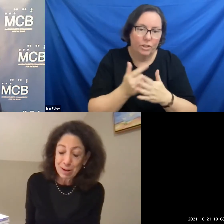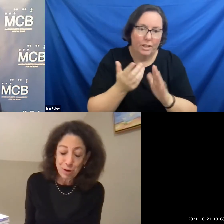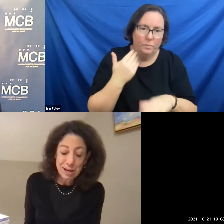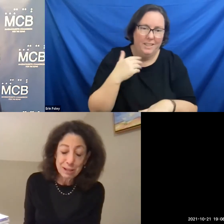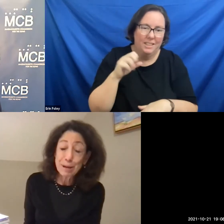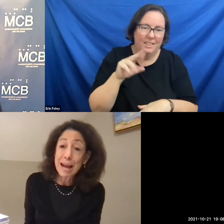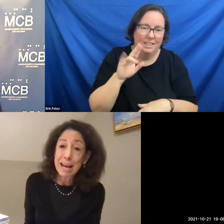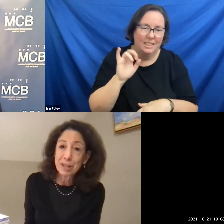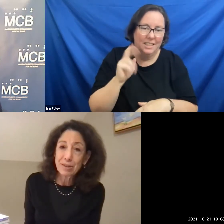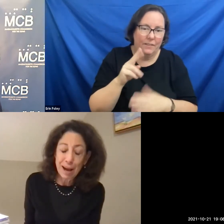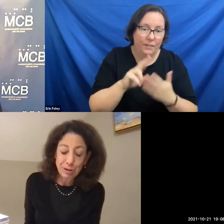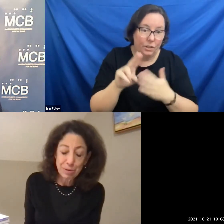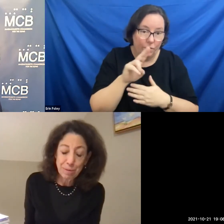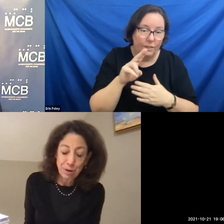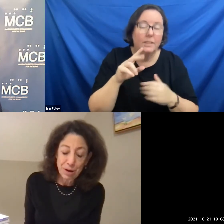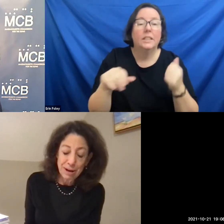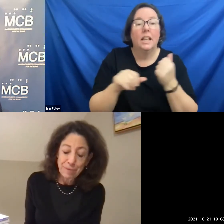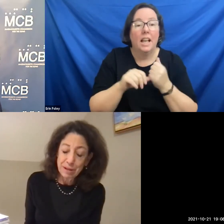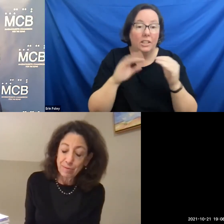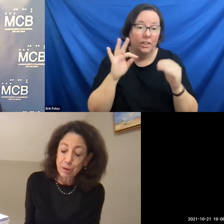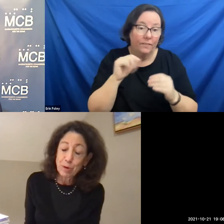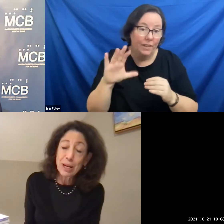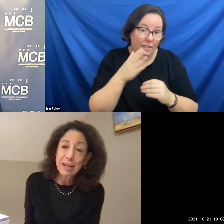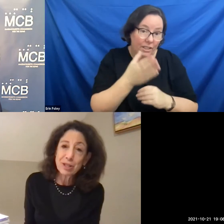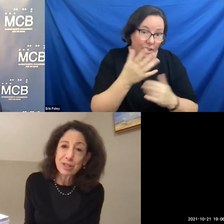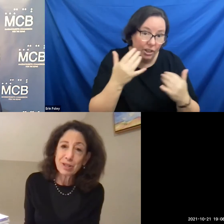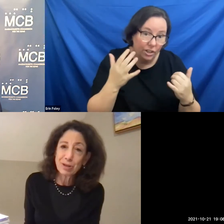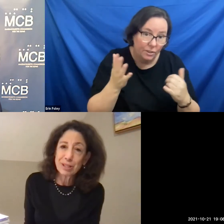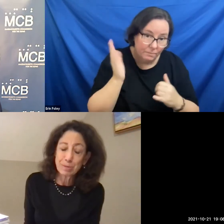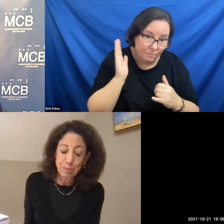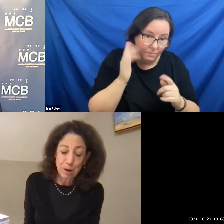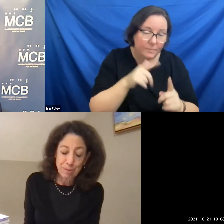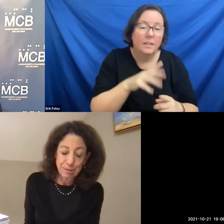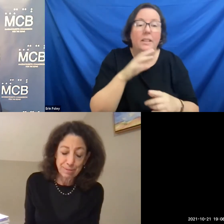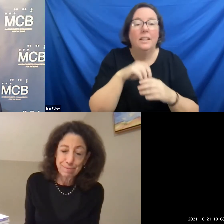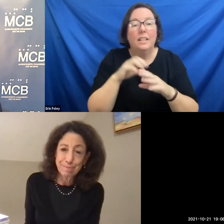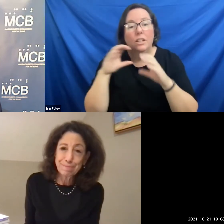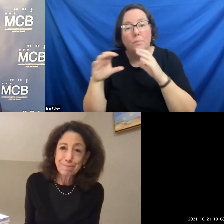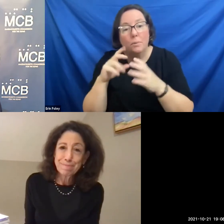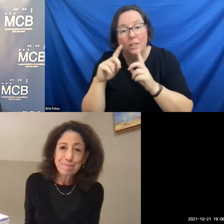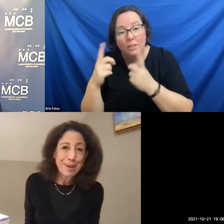where he has been an adjunct faculty member in the Communications and Journalism Department.